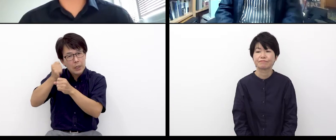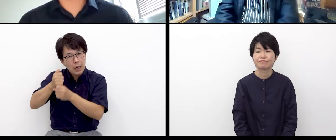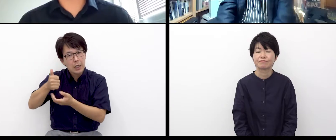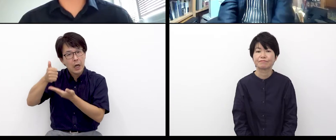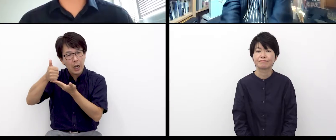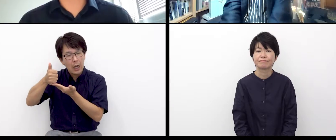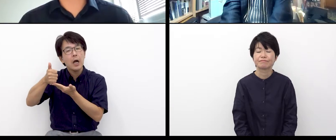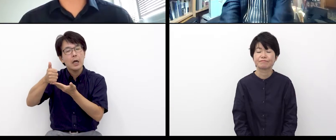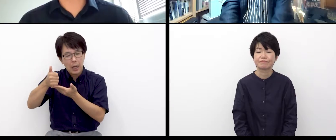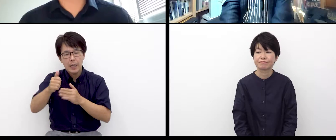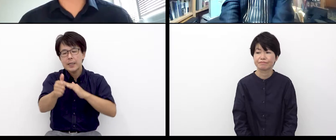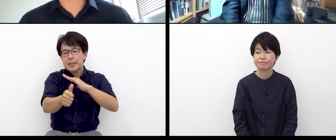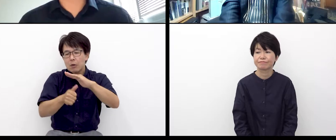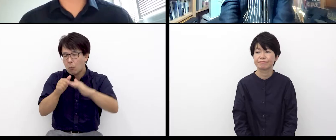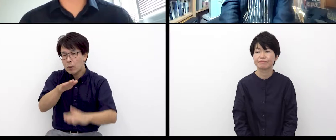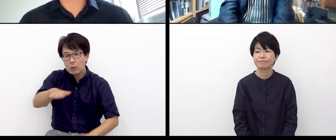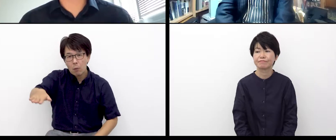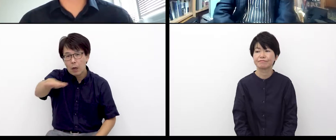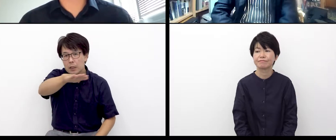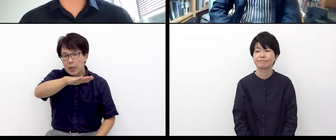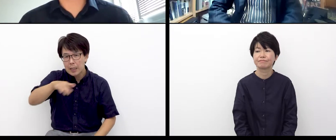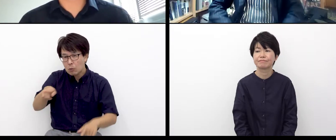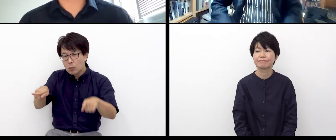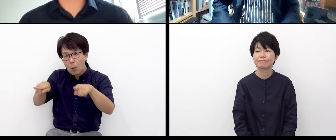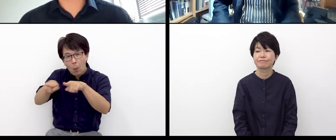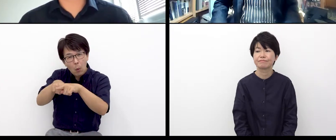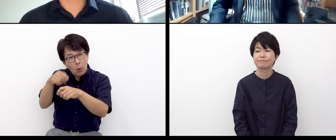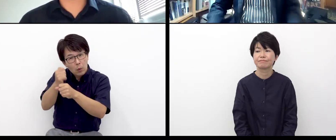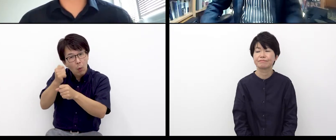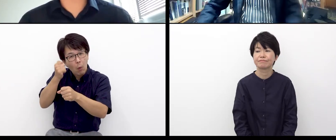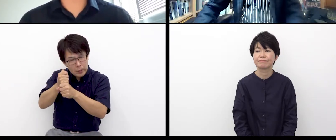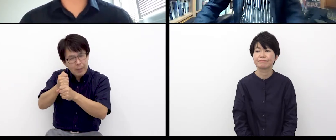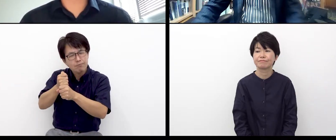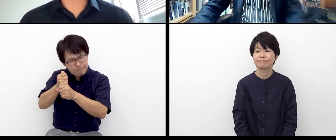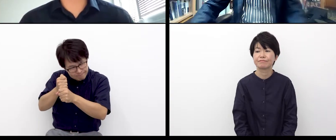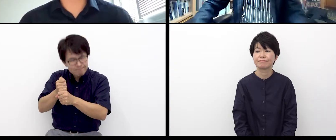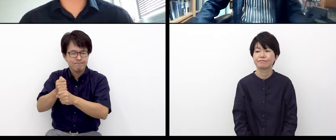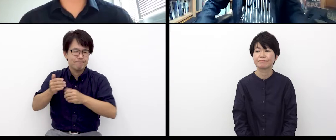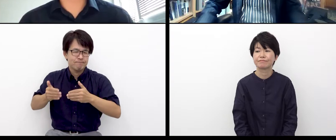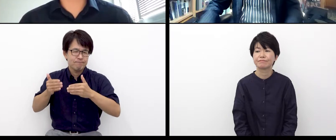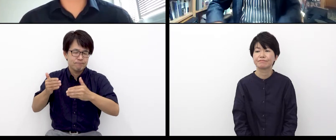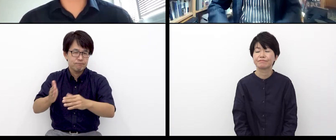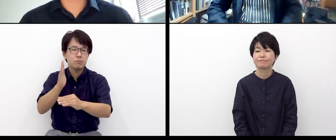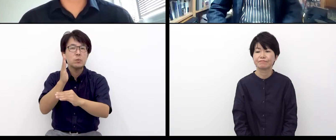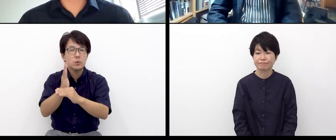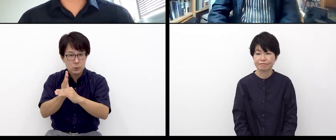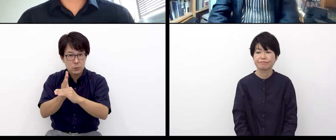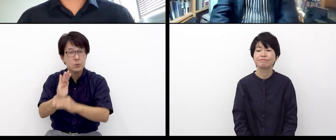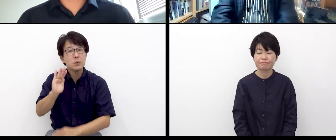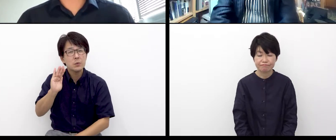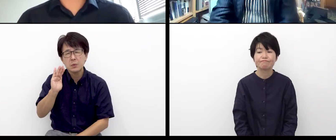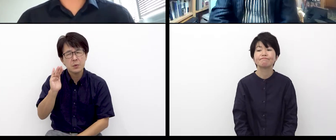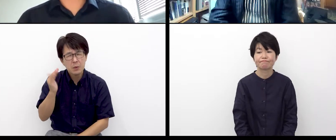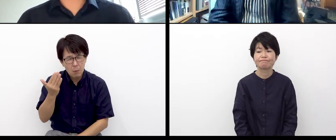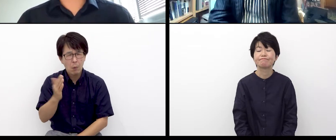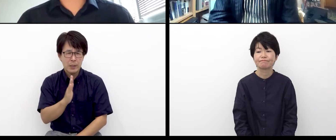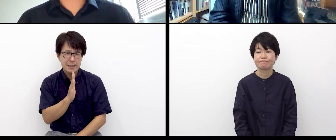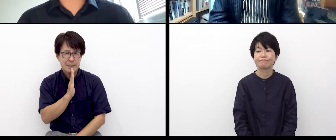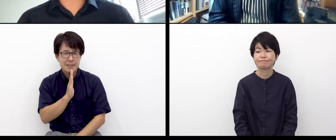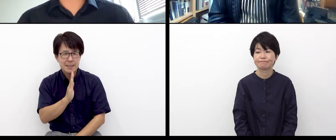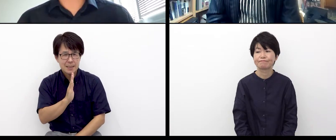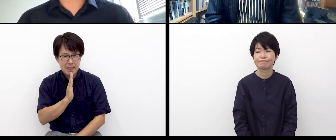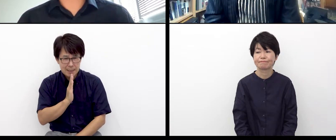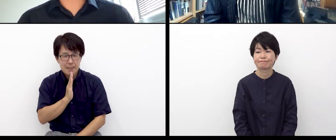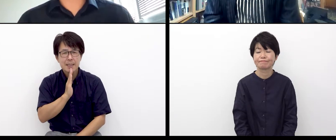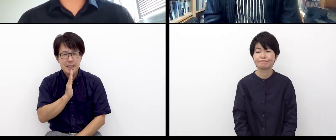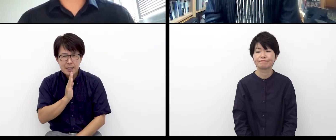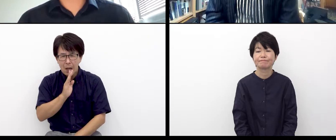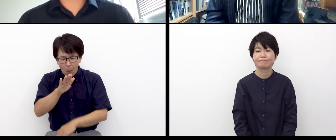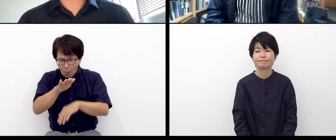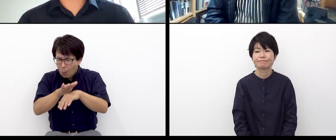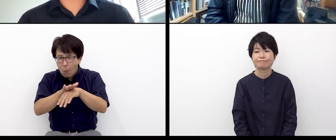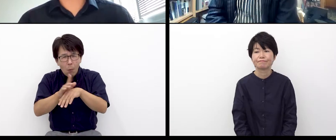is working together with “hikikomori” people at this time. He’s really worrying of